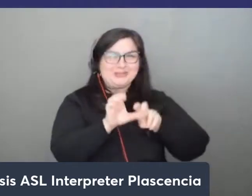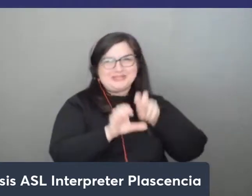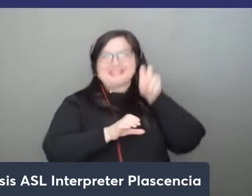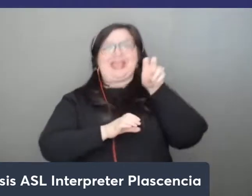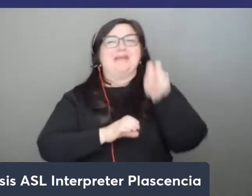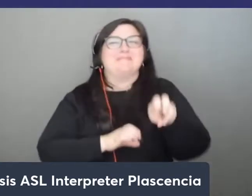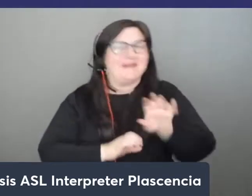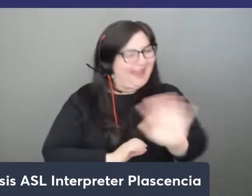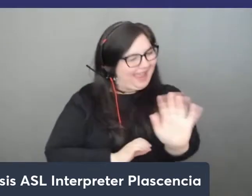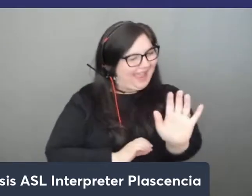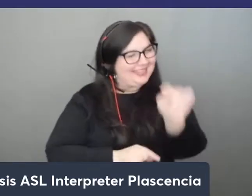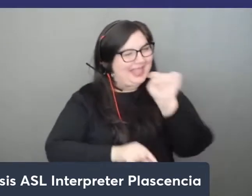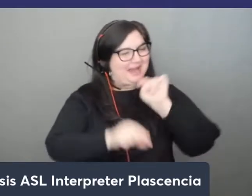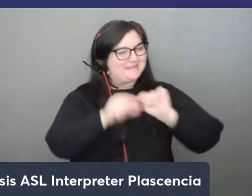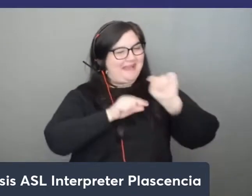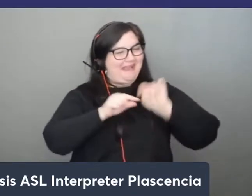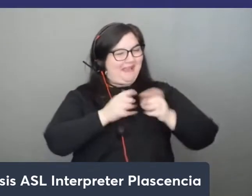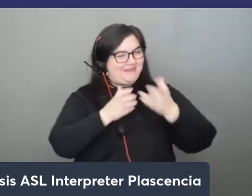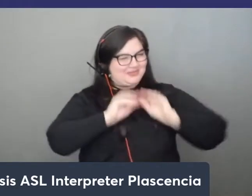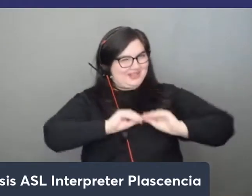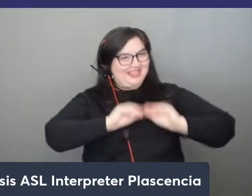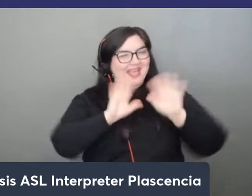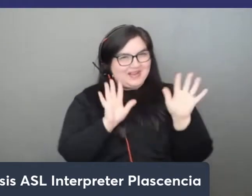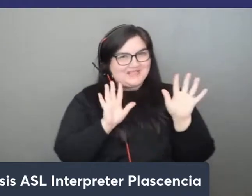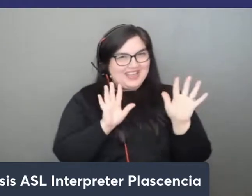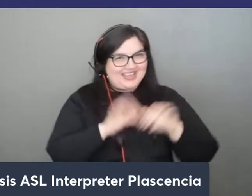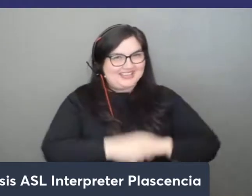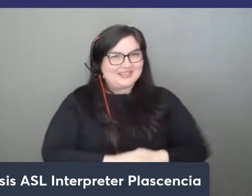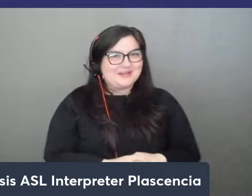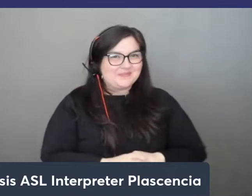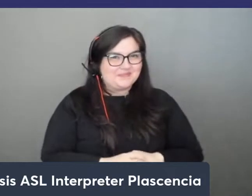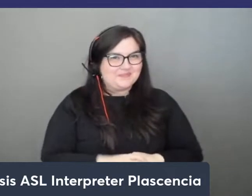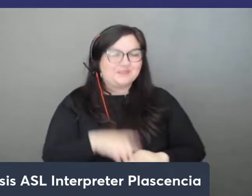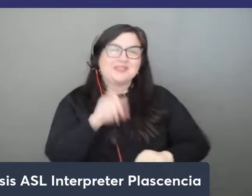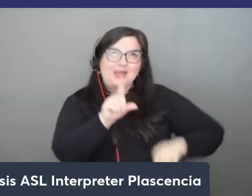So let me clarify, just to make sure I'm understanding.